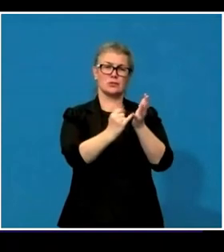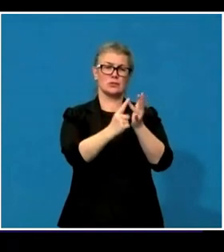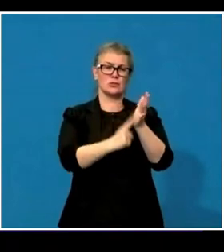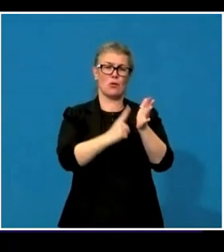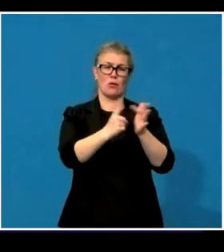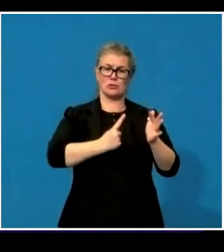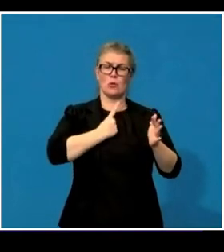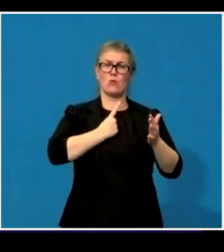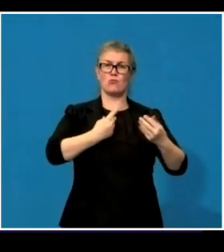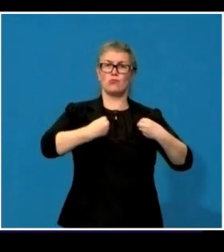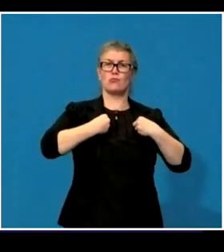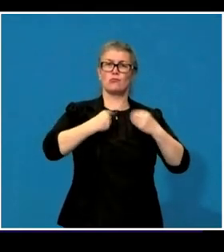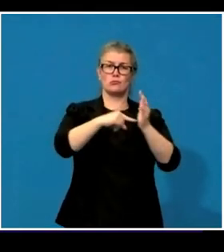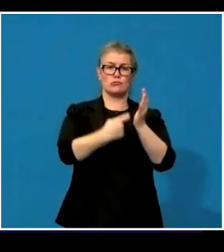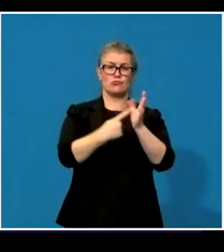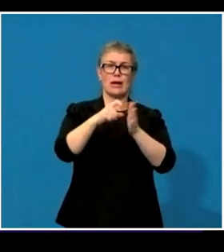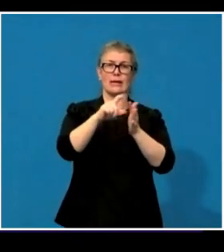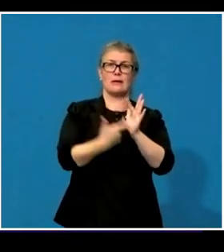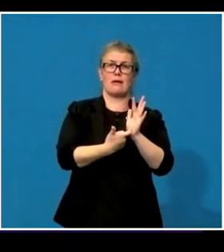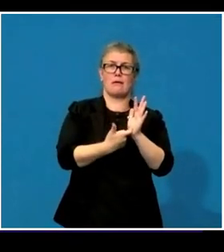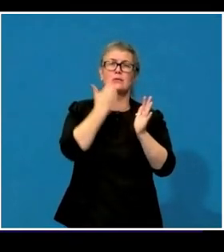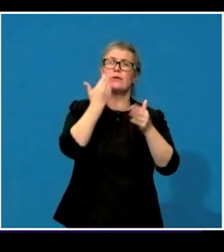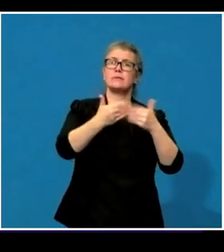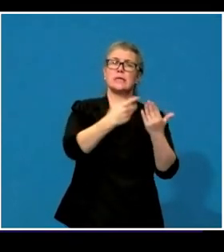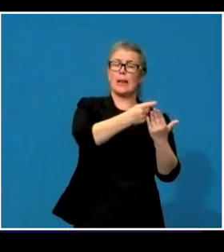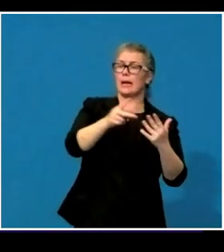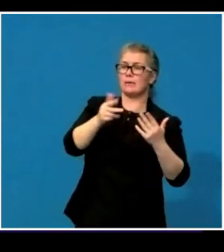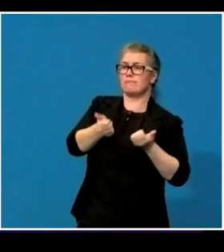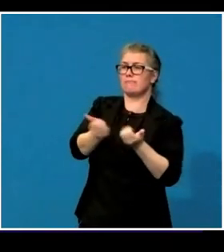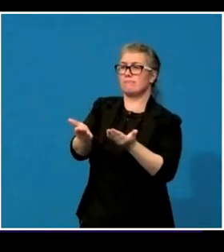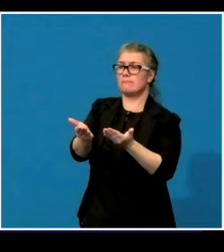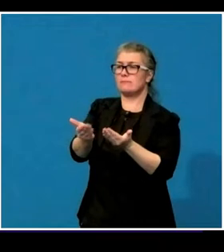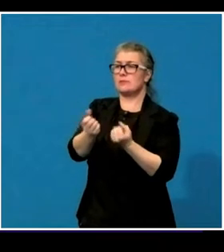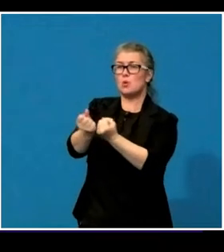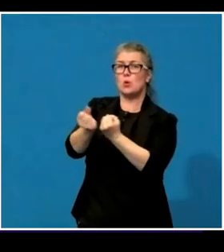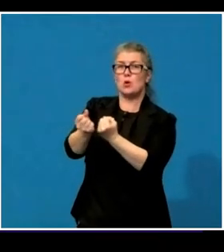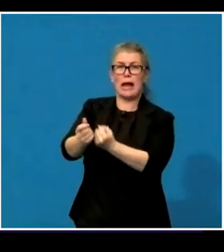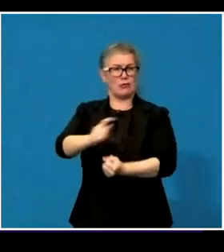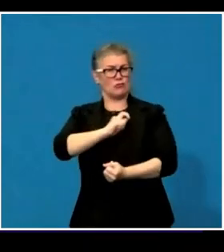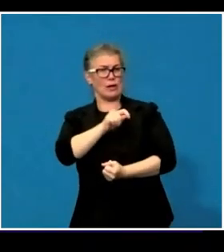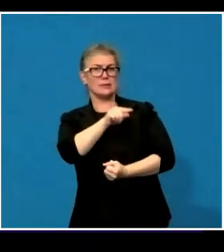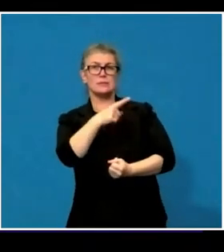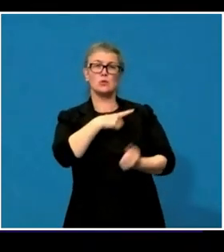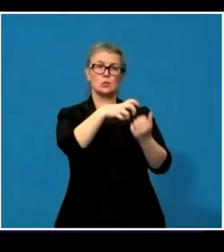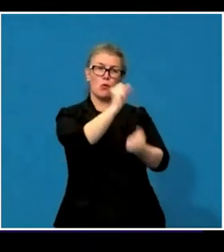to him on a daily basis and were trusted as part in terms of their qualifications and